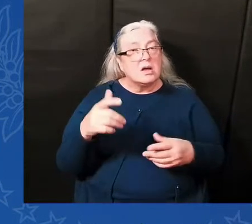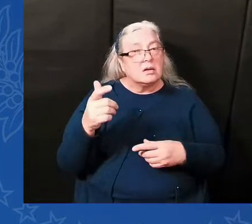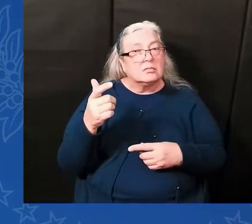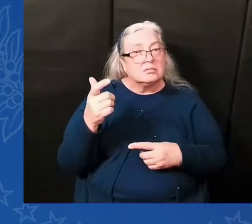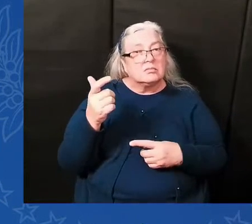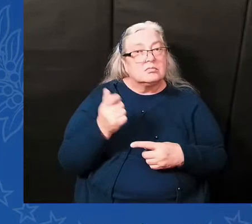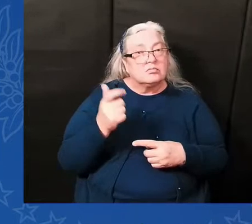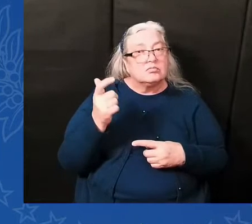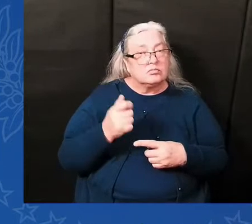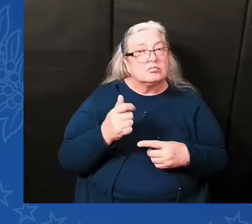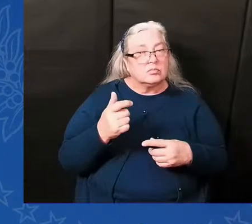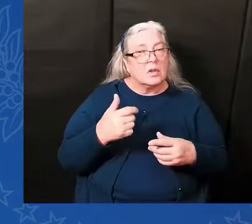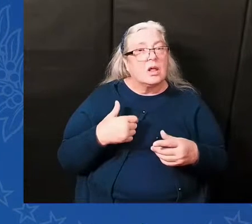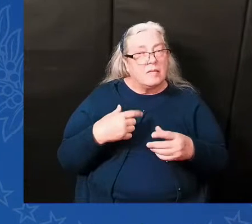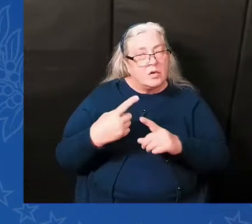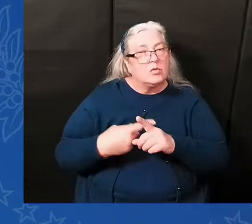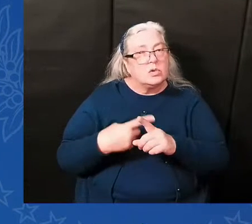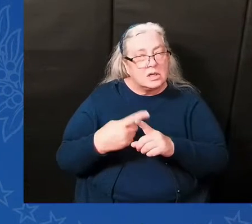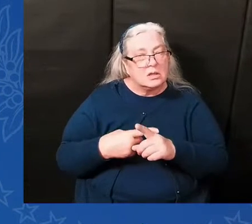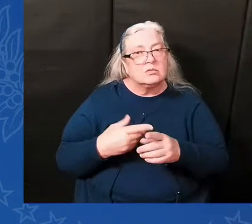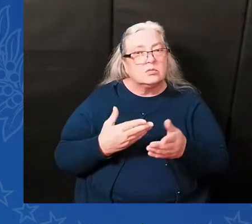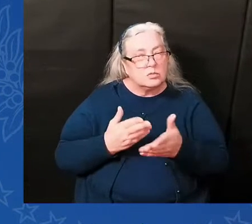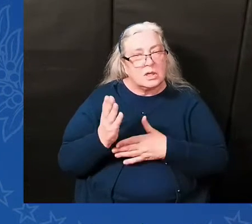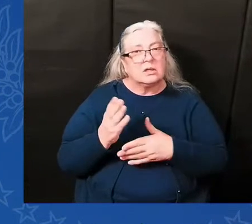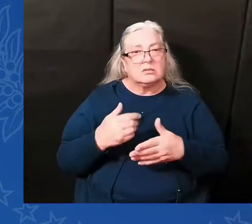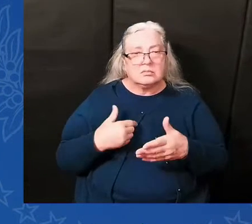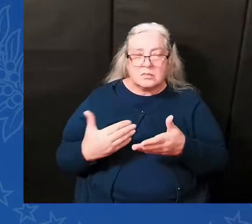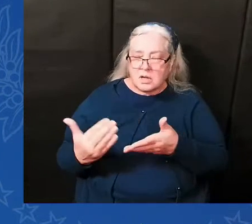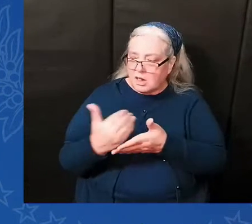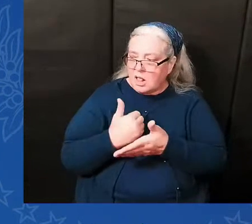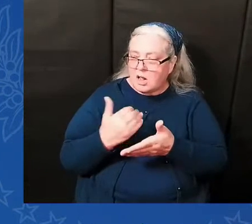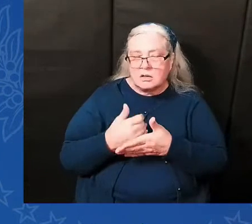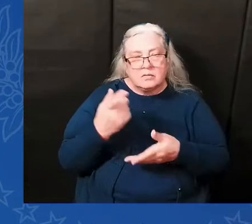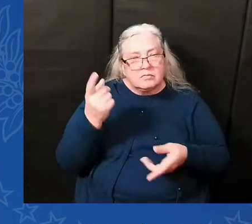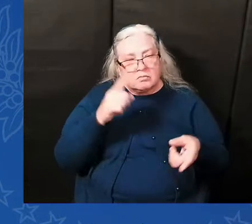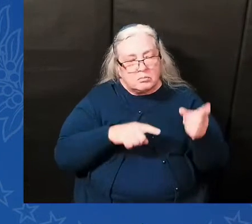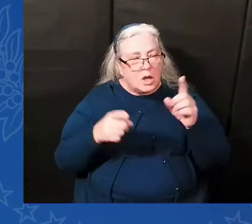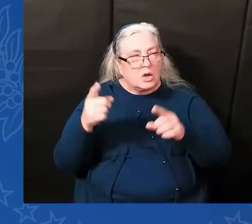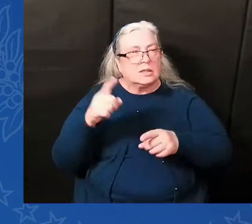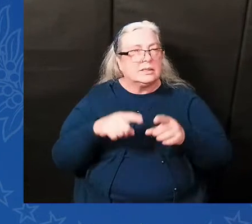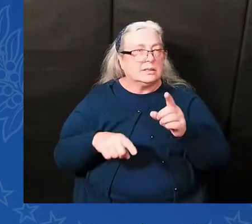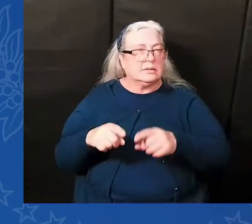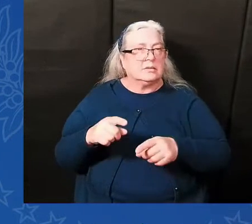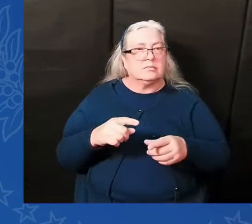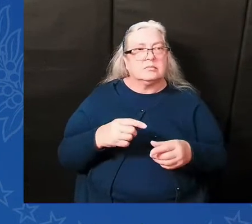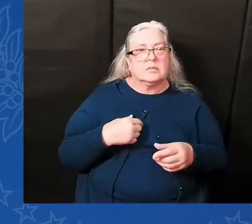When the worst happens, when those alarms go off, when everything and everyone you love is in danger,